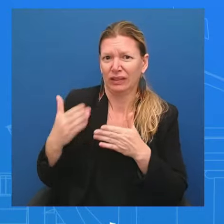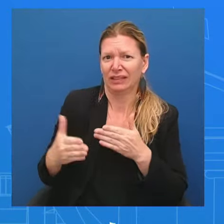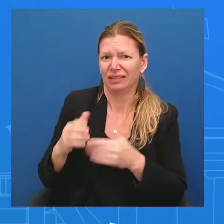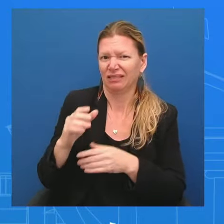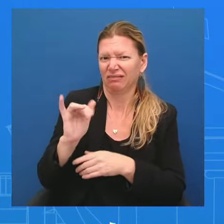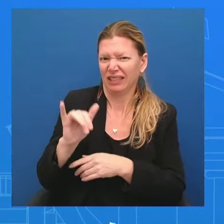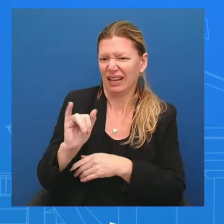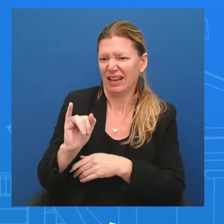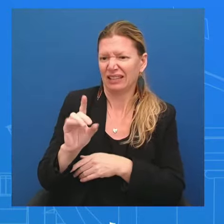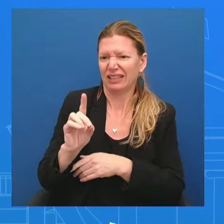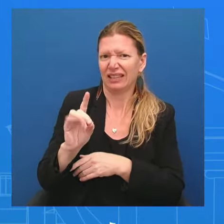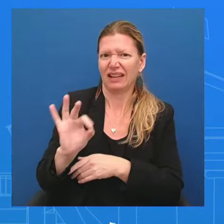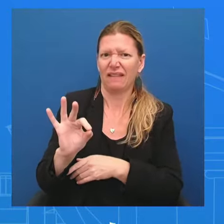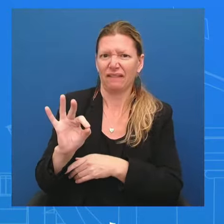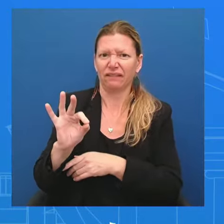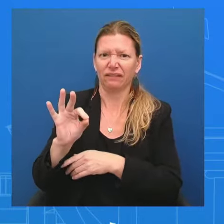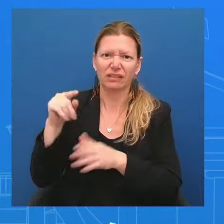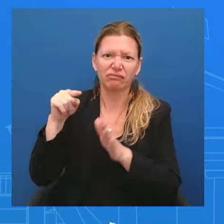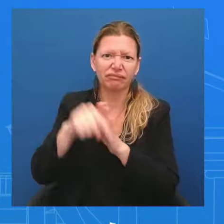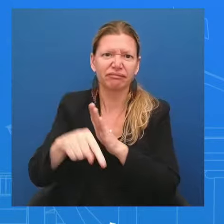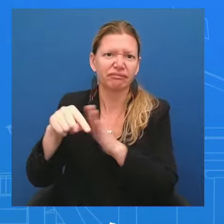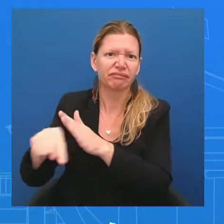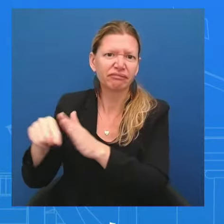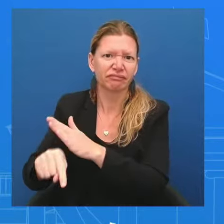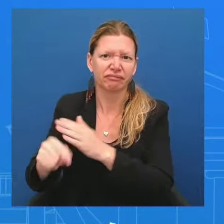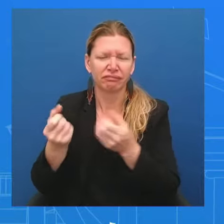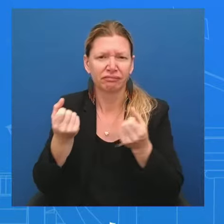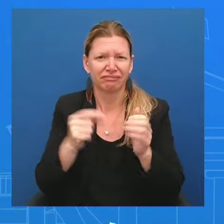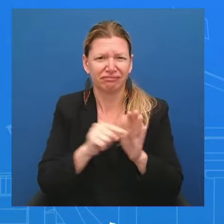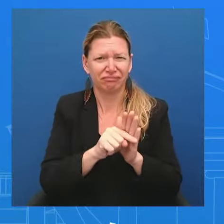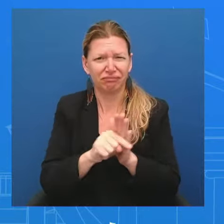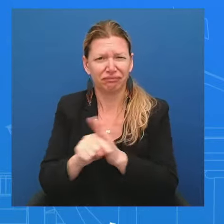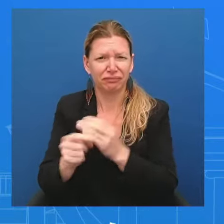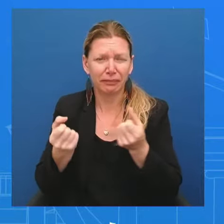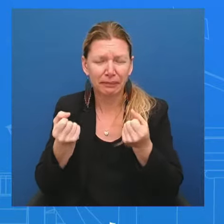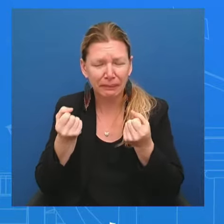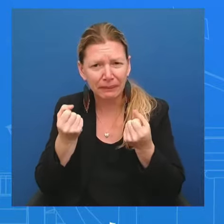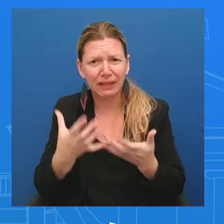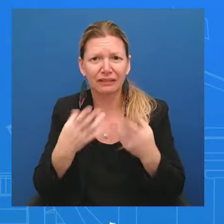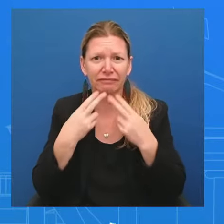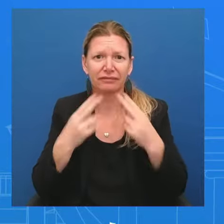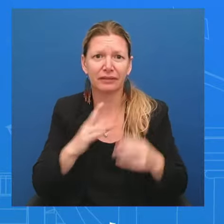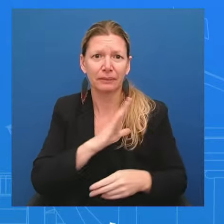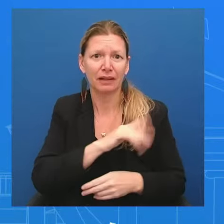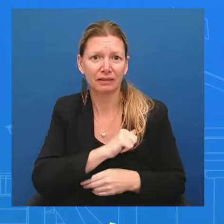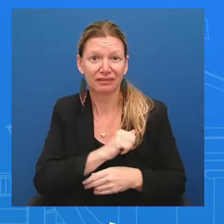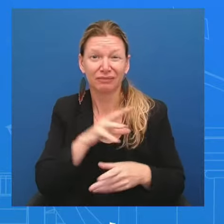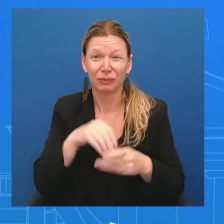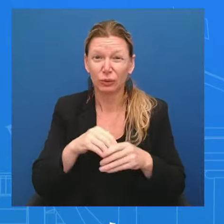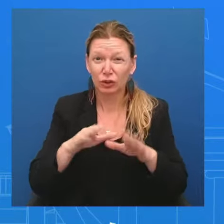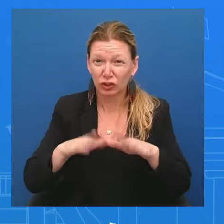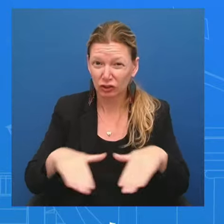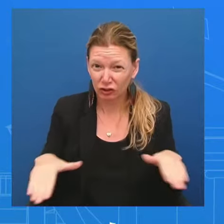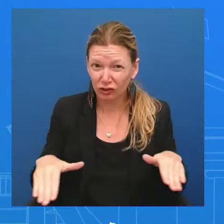of innocent Palestinians, including children. And you've all seen the images. They're heartbreaking. They're horrific.